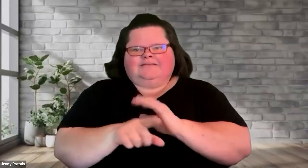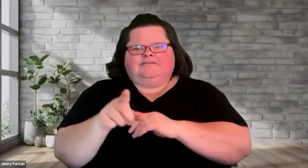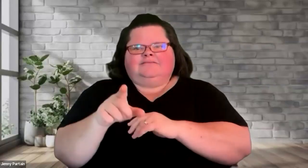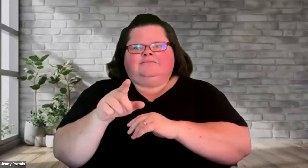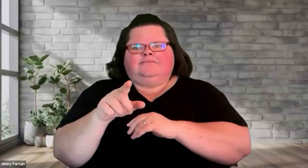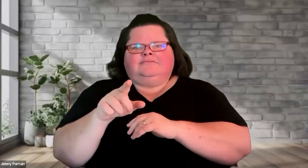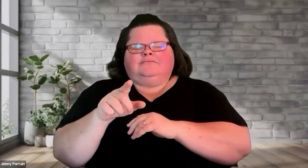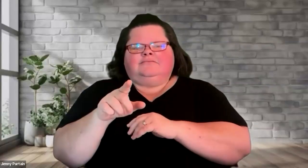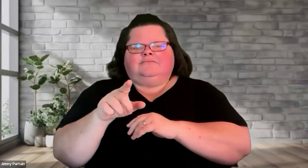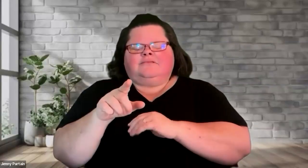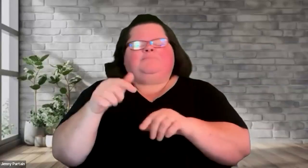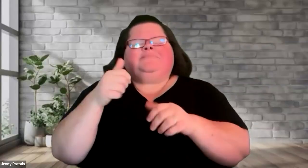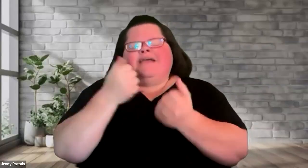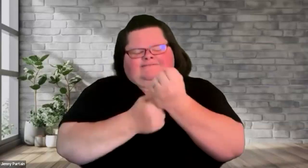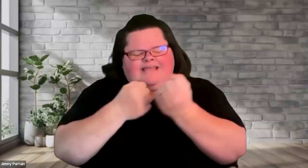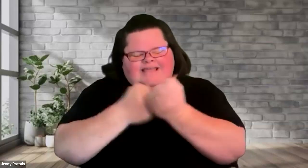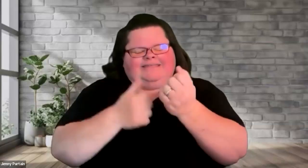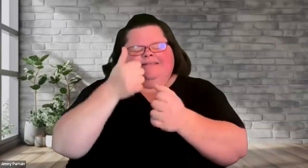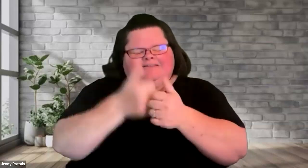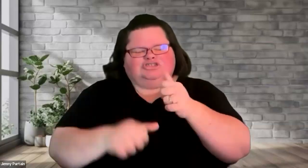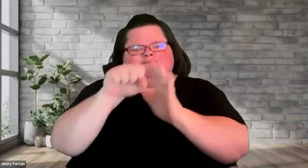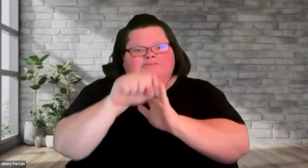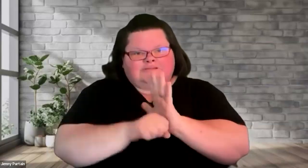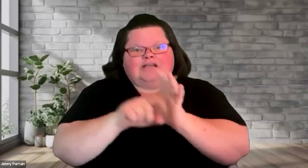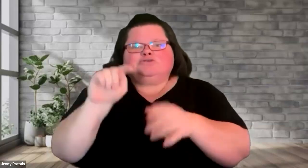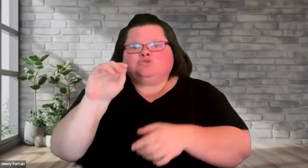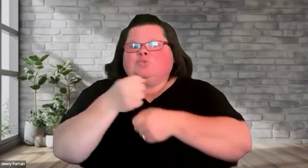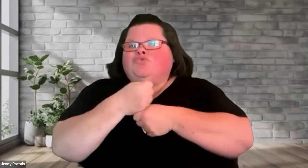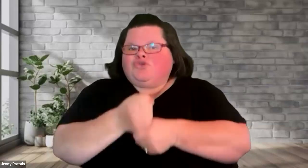[interpreter for Jenny] LEAD-K advocates for each state